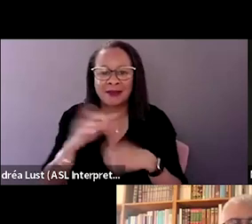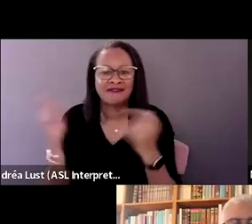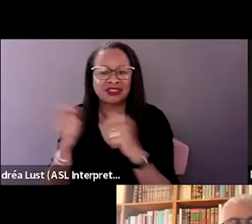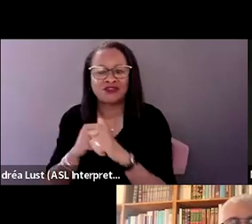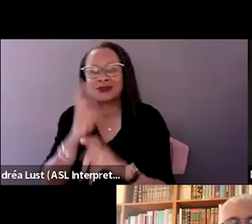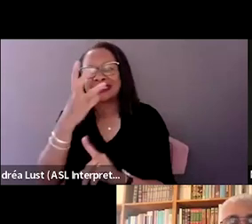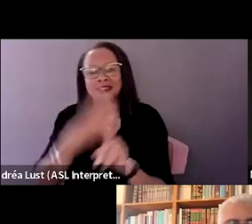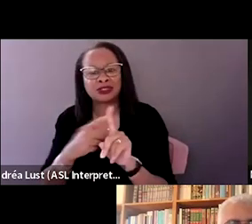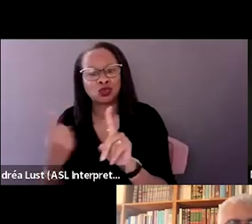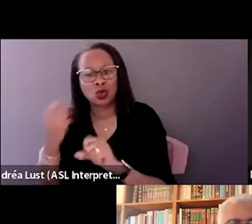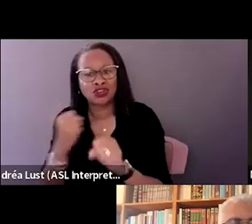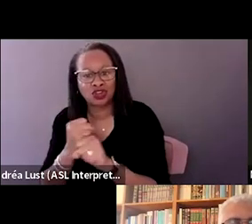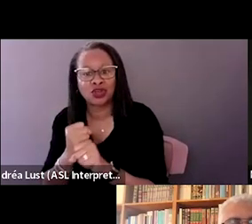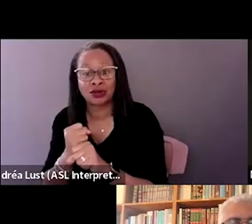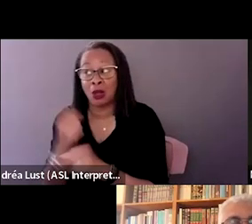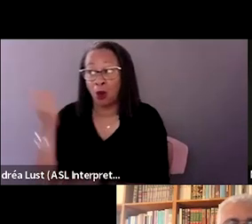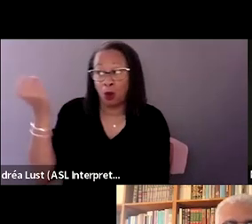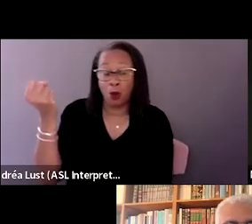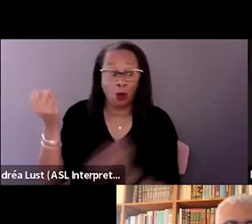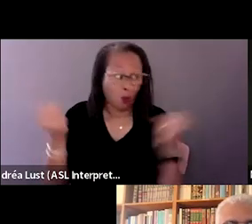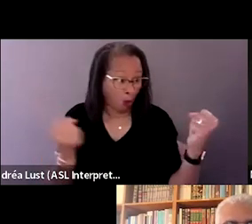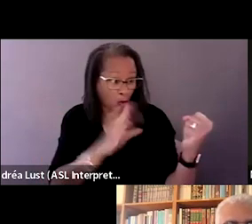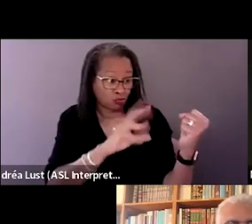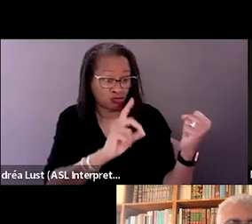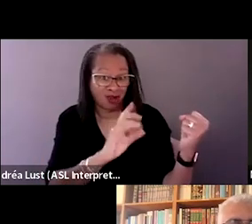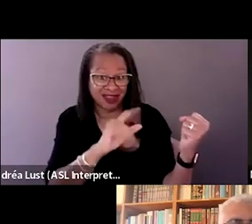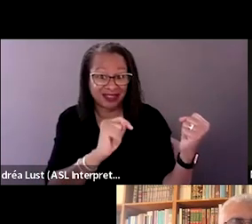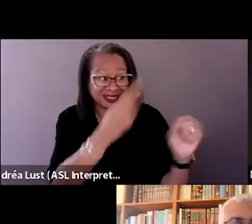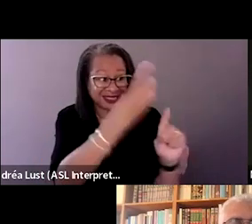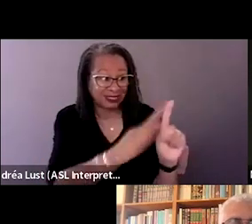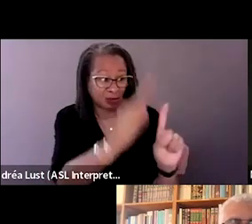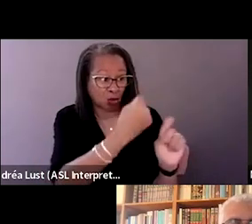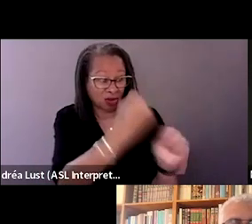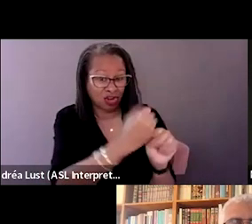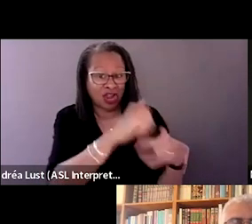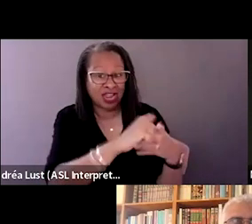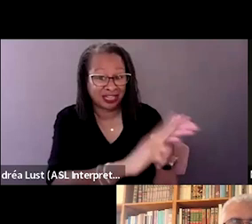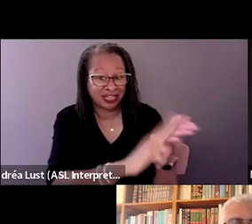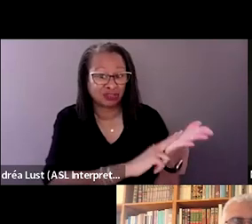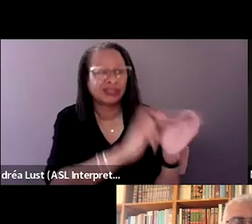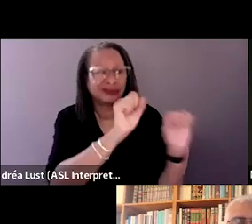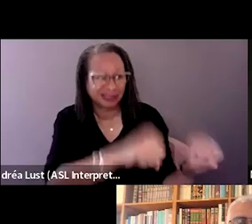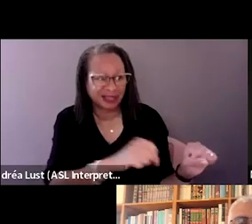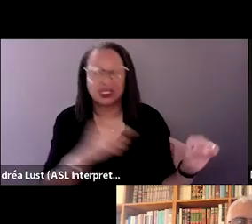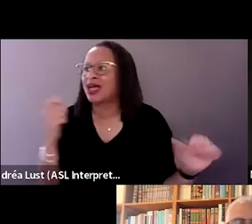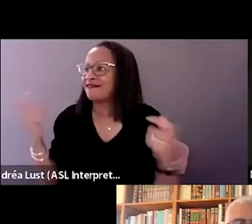And we see exactly how we can... Depends also the taking the rights of MENA region, the distributor for the MENA.